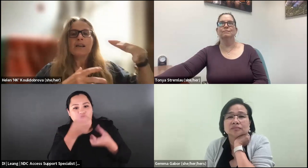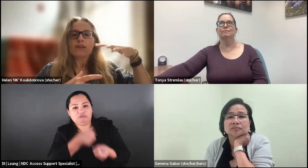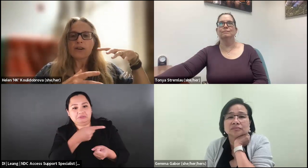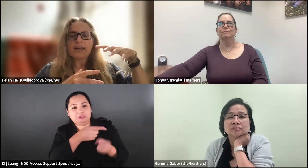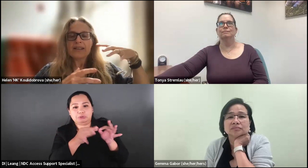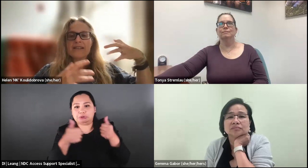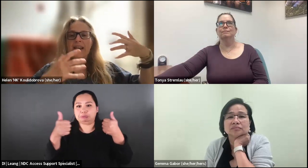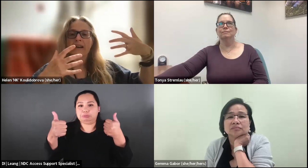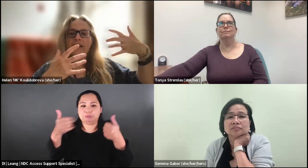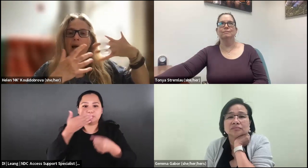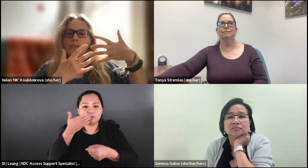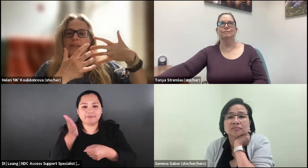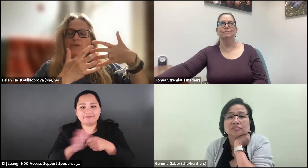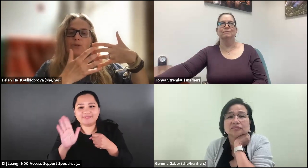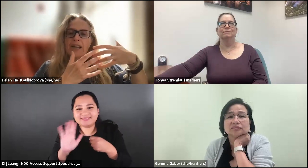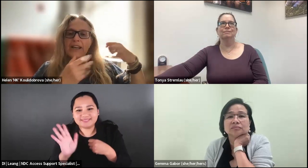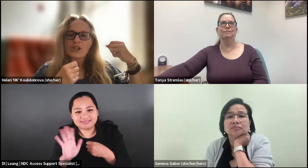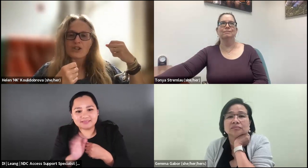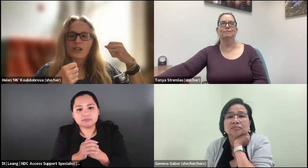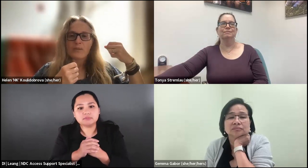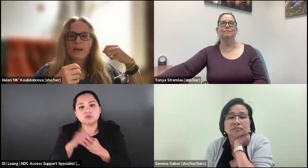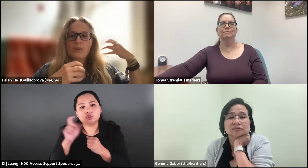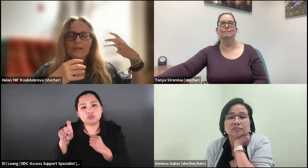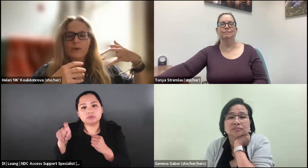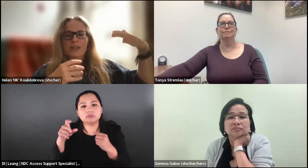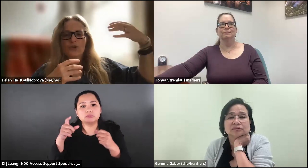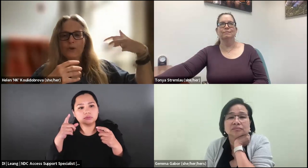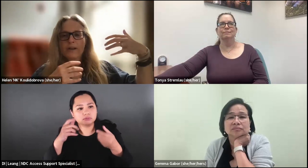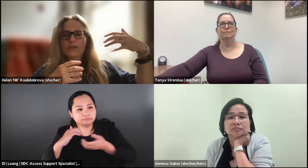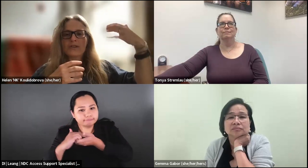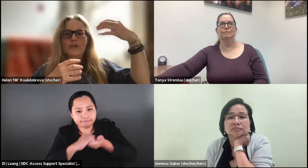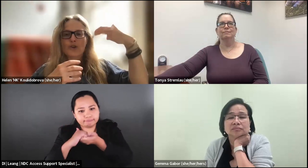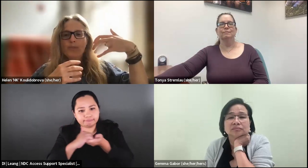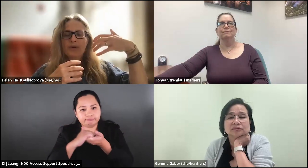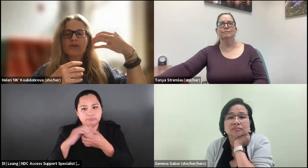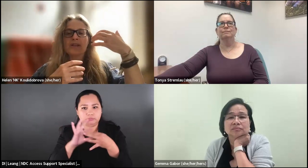There is a collaborative relationship between instructors, and interpreters,